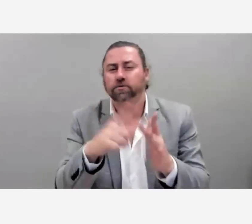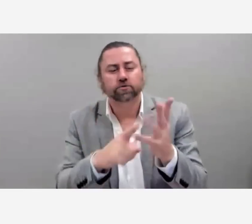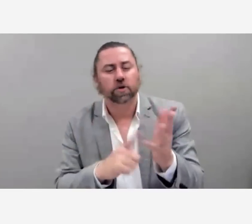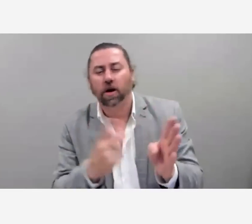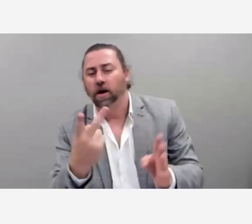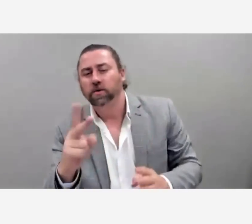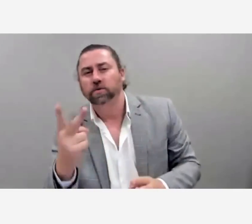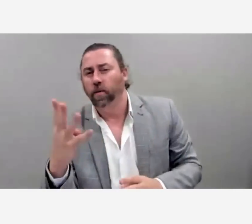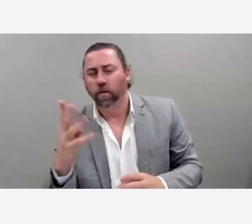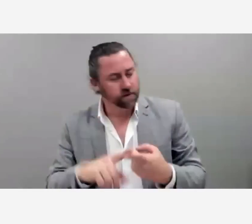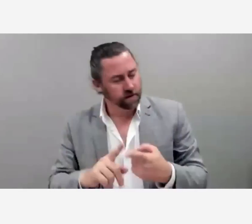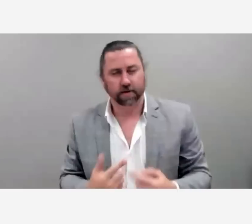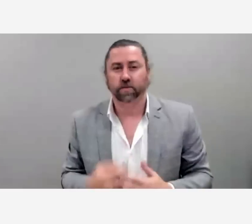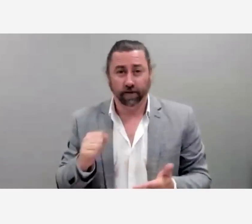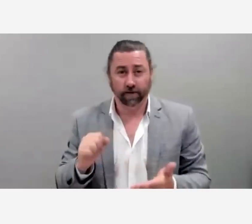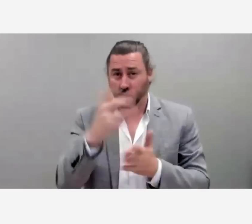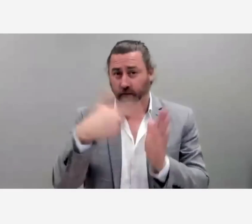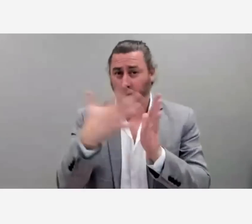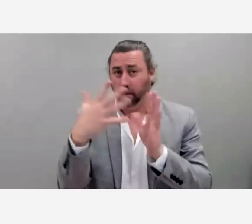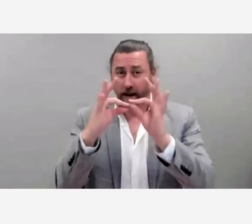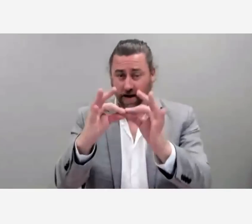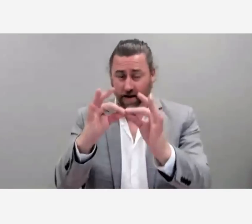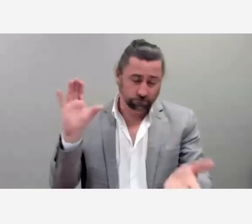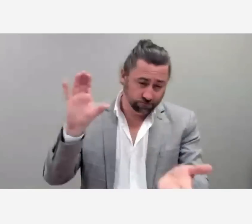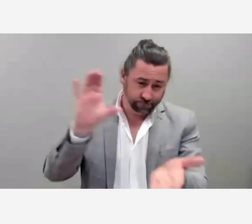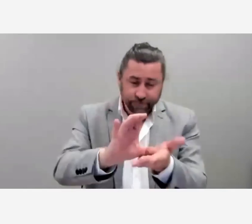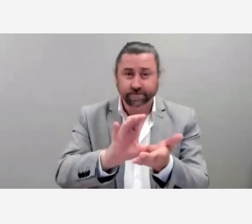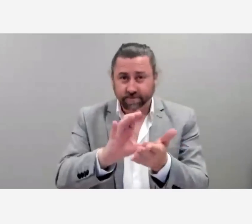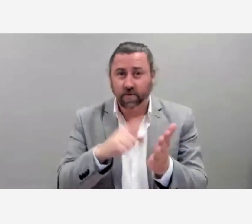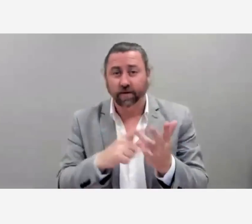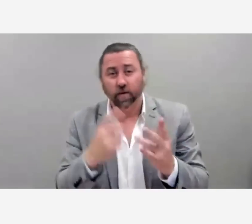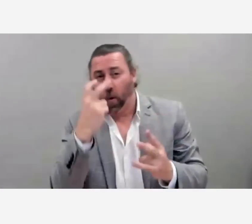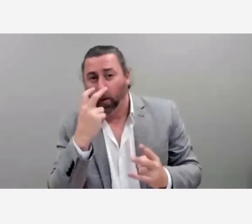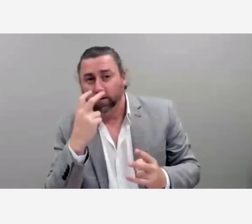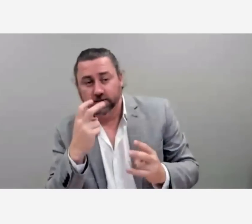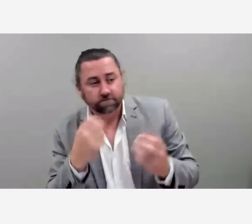this financial year going towards in-home care and support older Australians should see real improvement